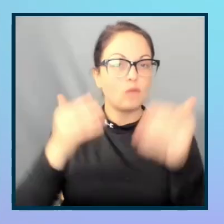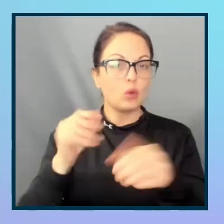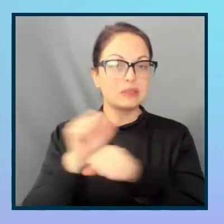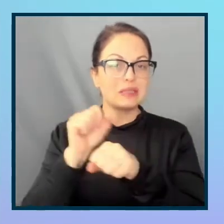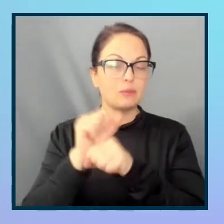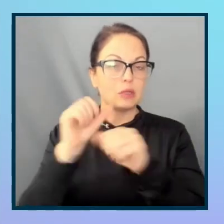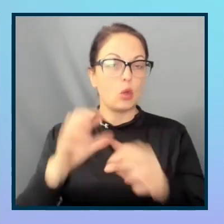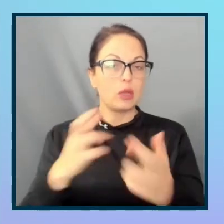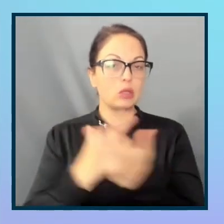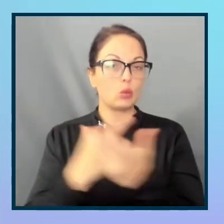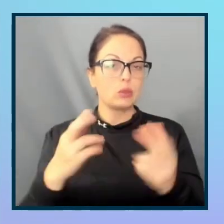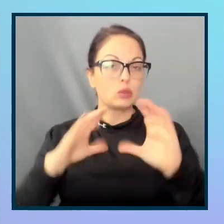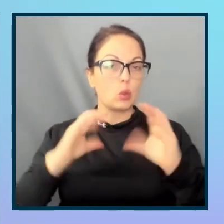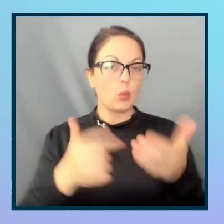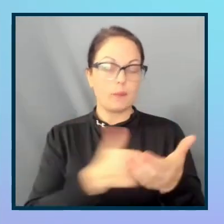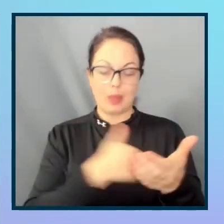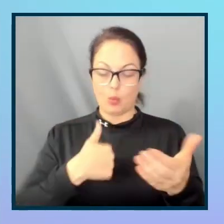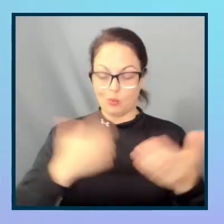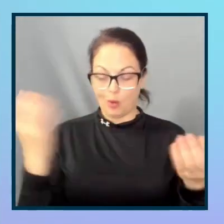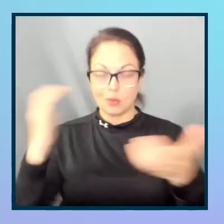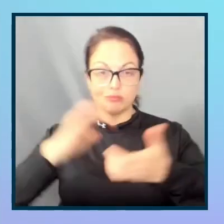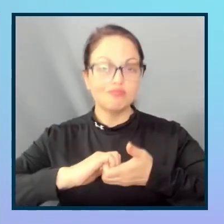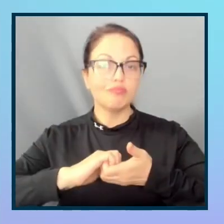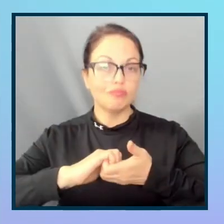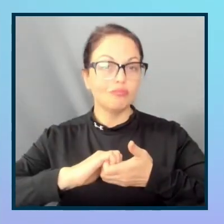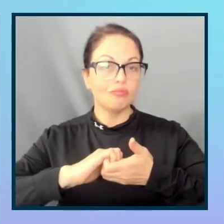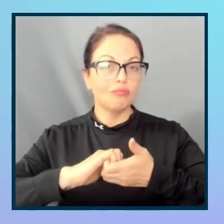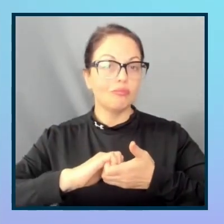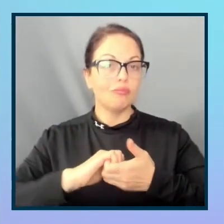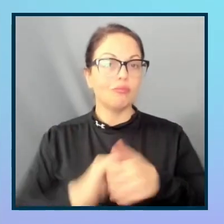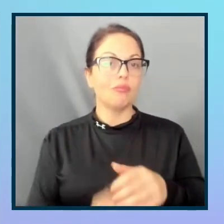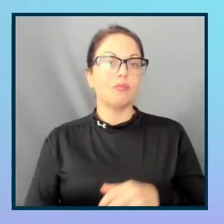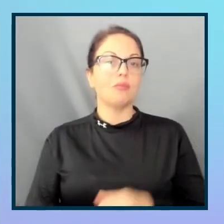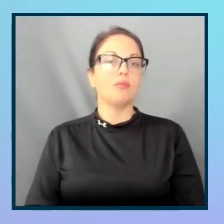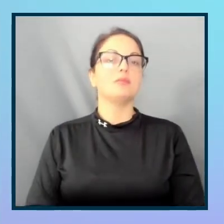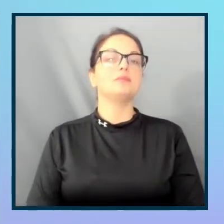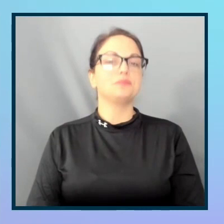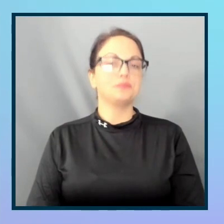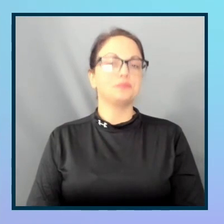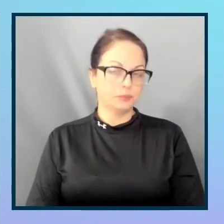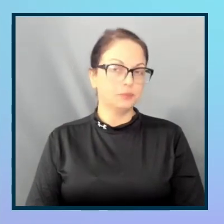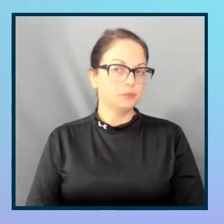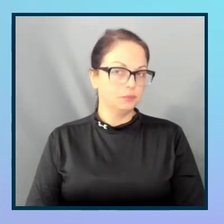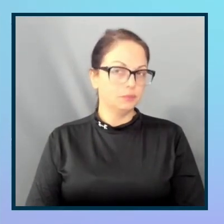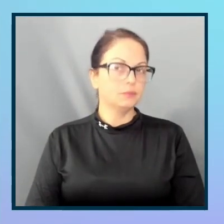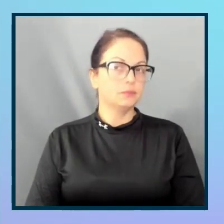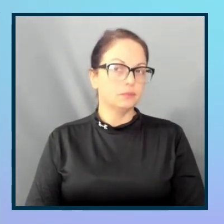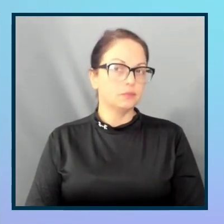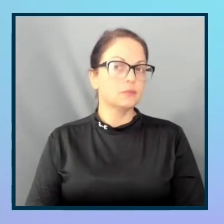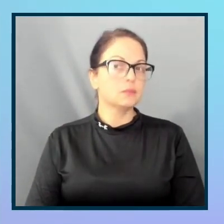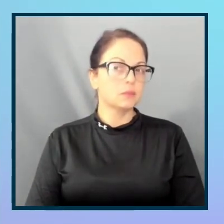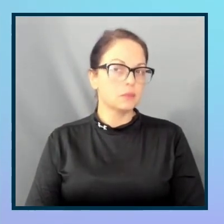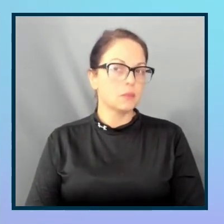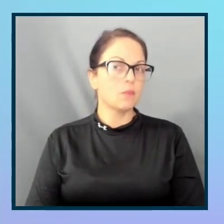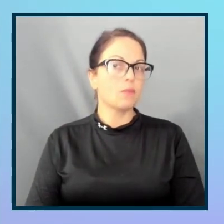that we partner with very closely. We've done a lot of cross pollinization there.